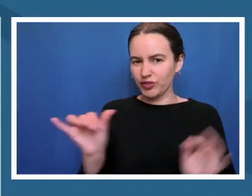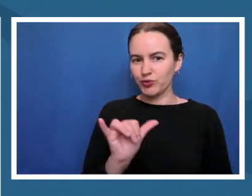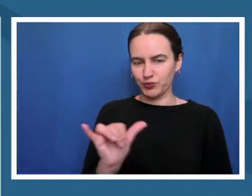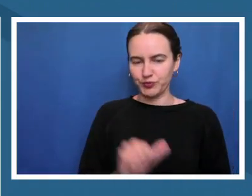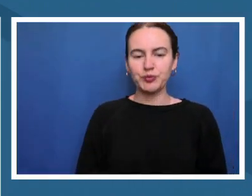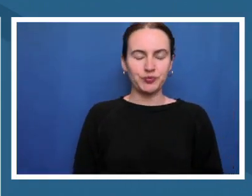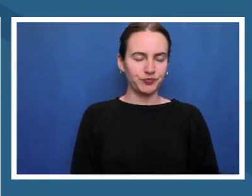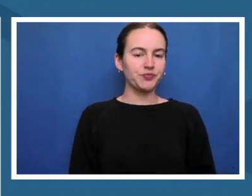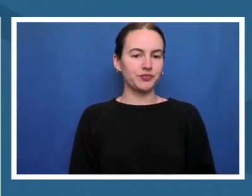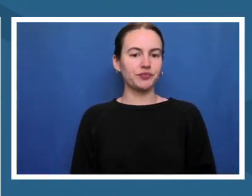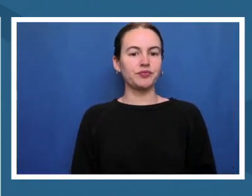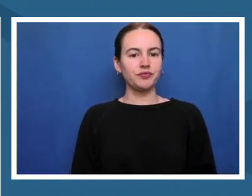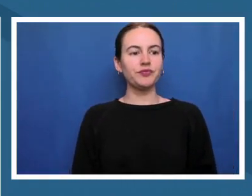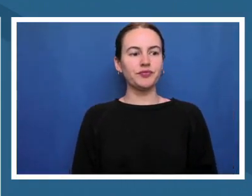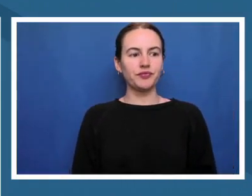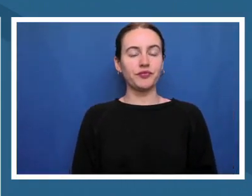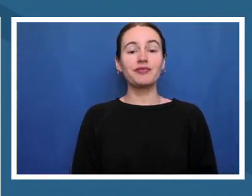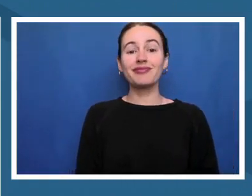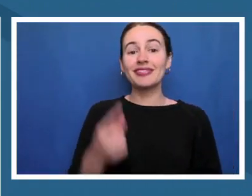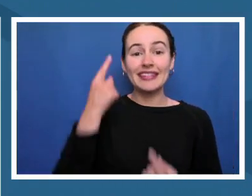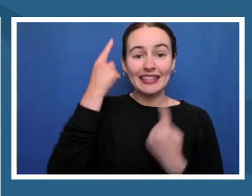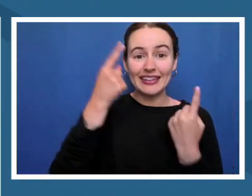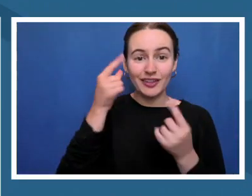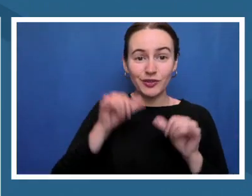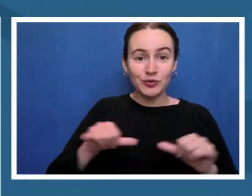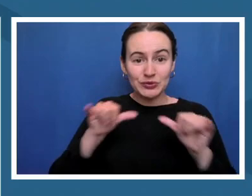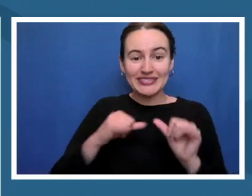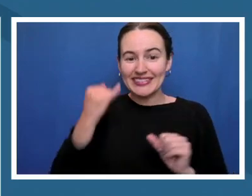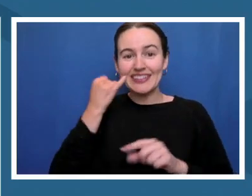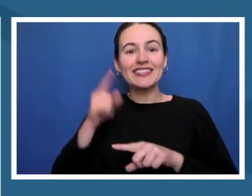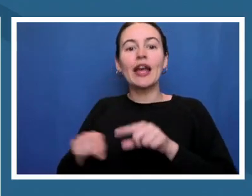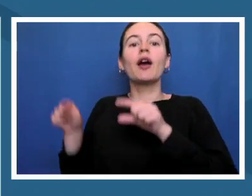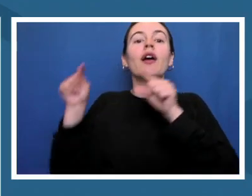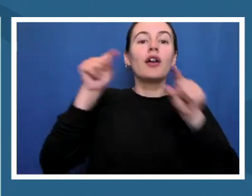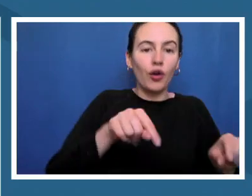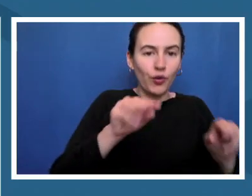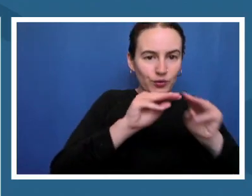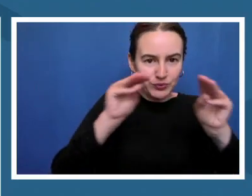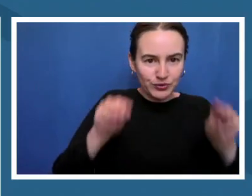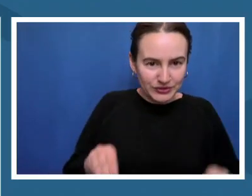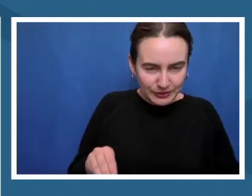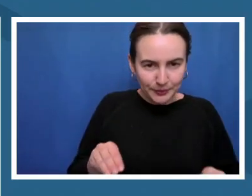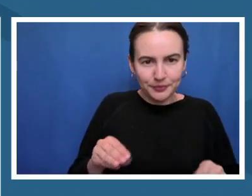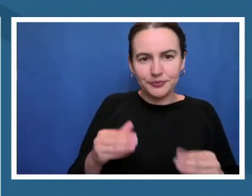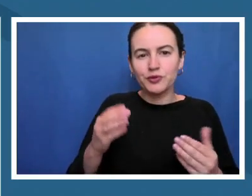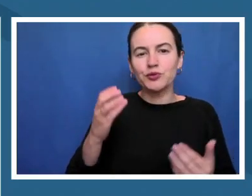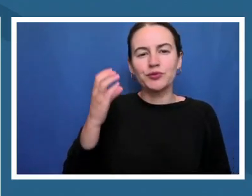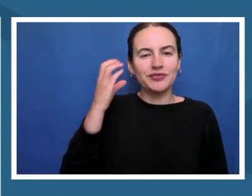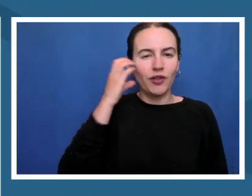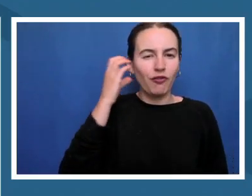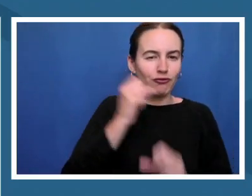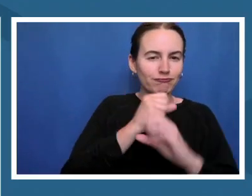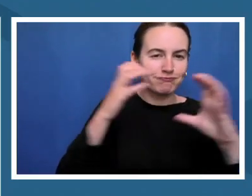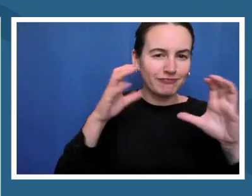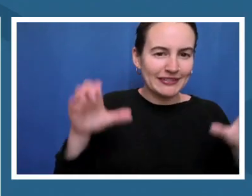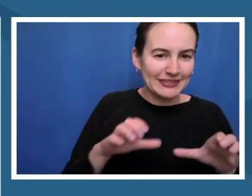thinking routine if you cannot make it to the museum to do explode a cell phone with your students but there is also